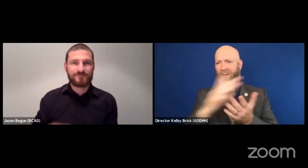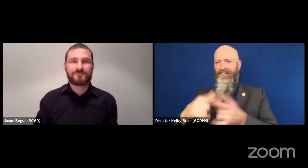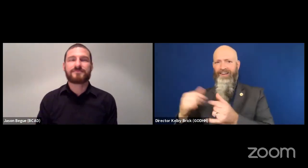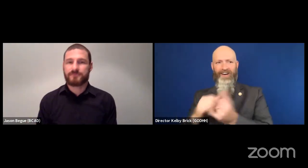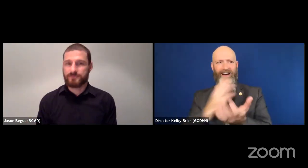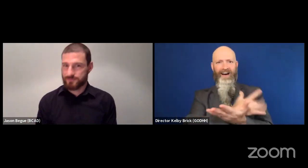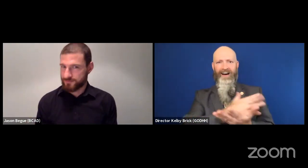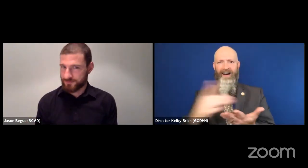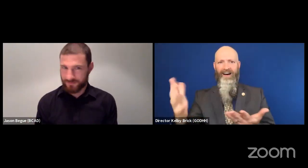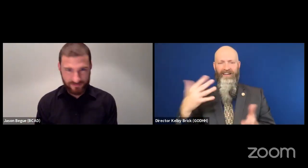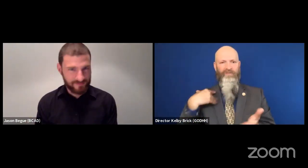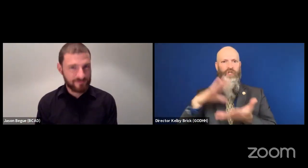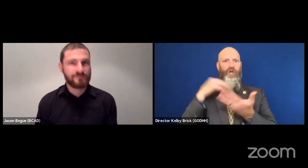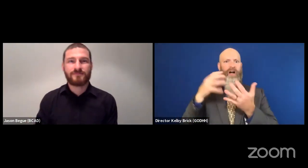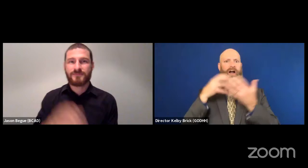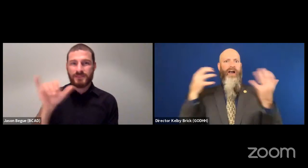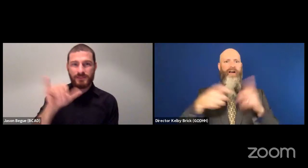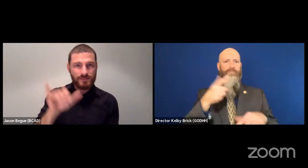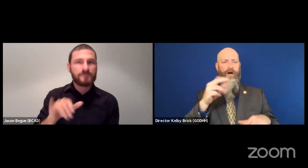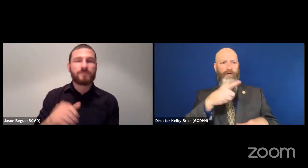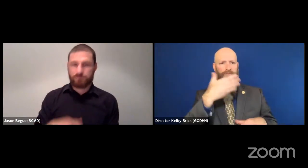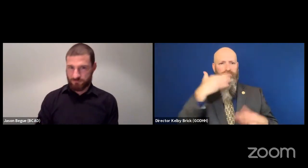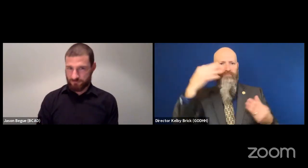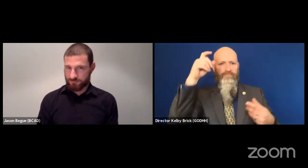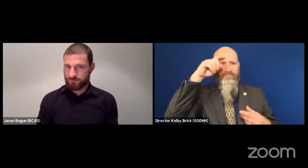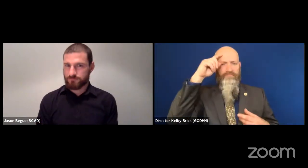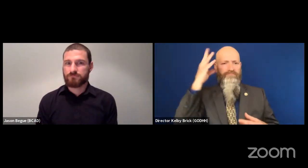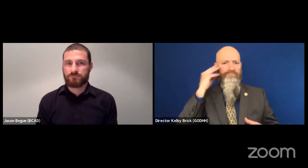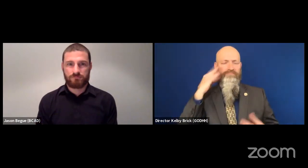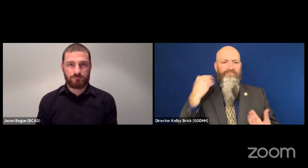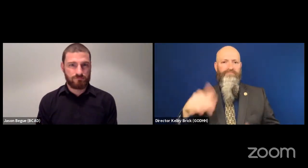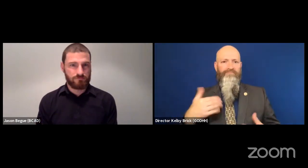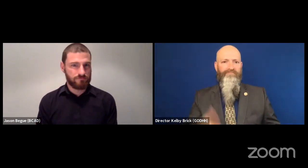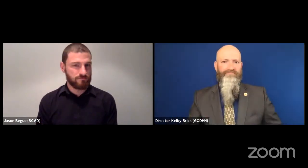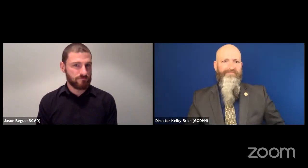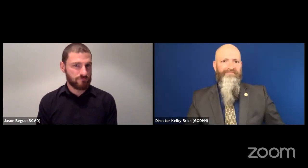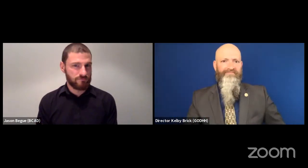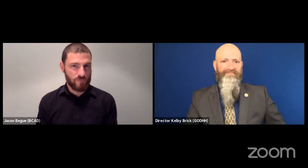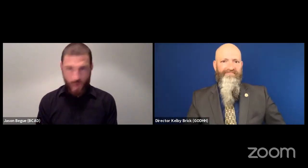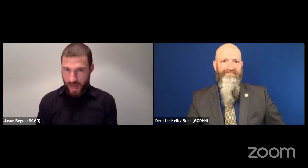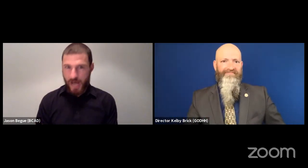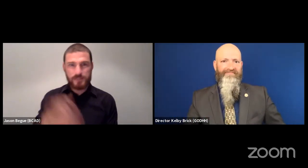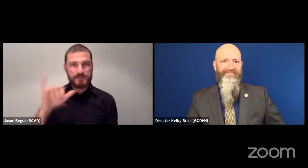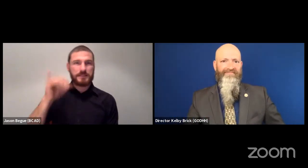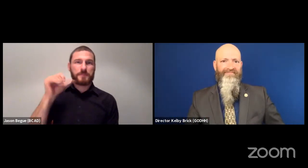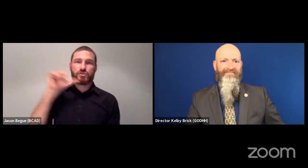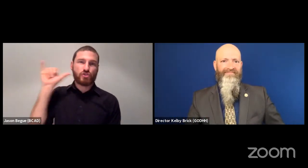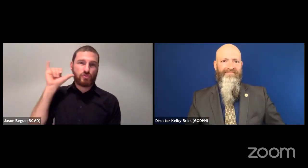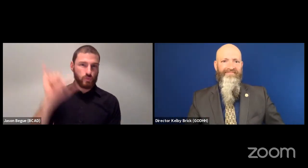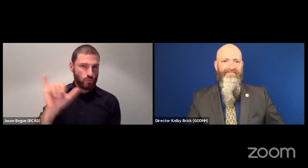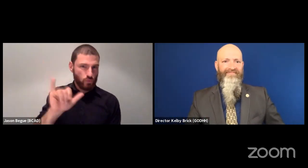an evening we've had. Thank you for all the wisdom and experience they've contributed